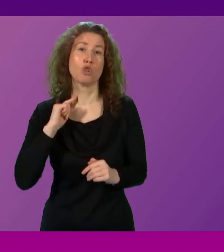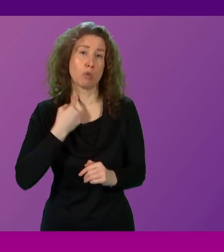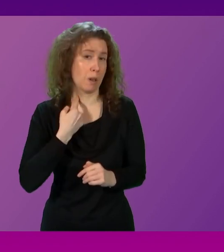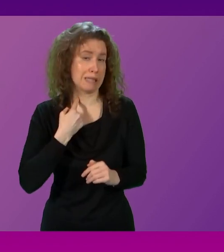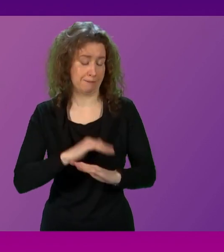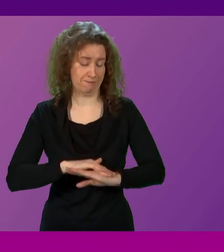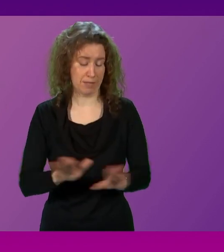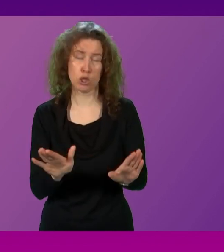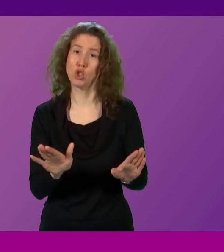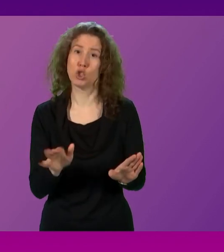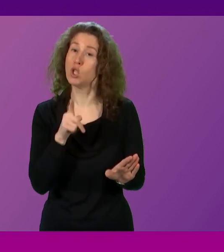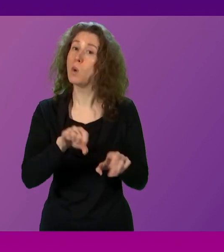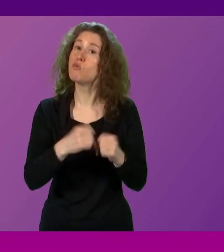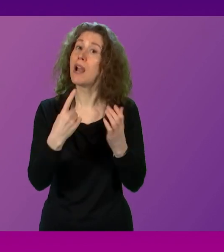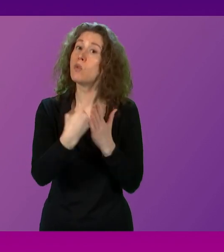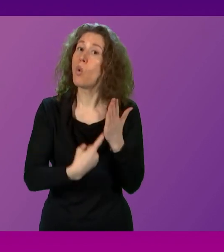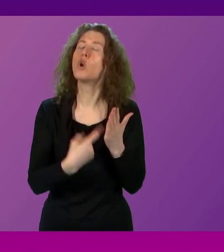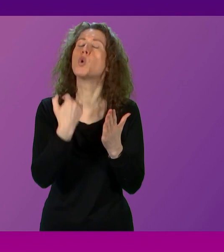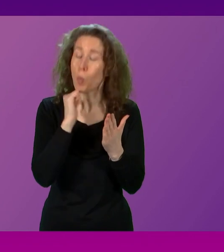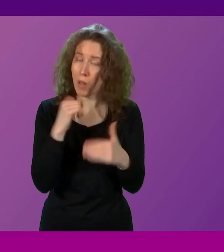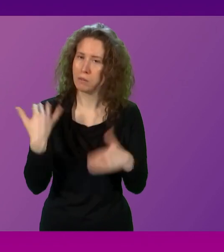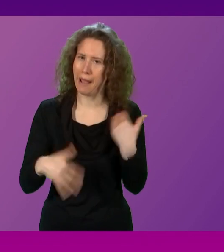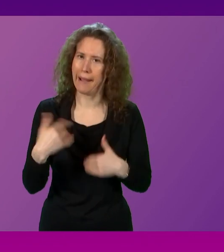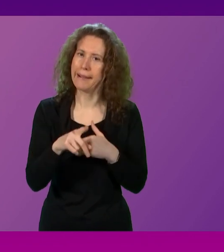more and that, if they break the law, they will pay a heavy price for it?